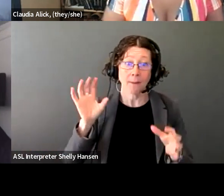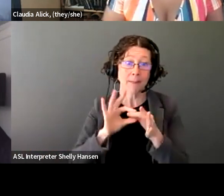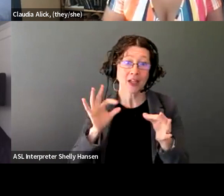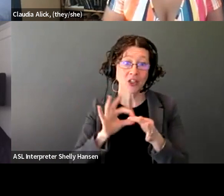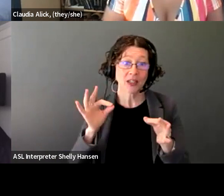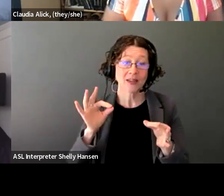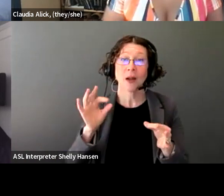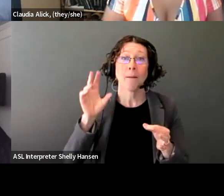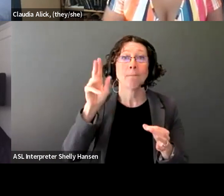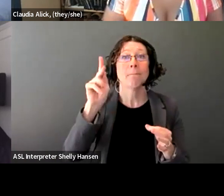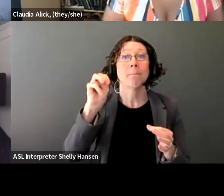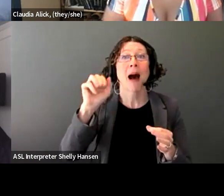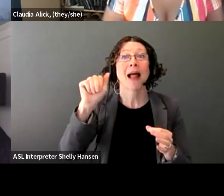back. That happens too.